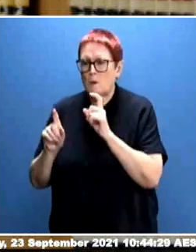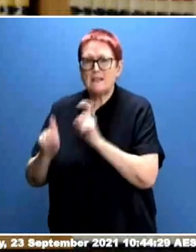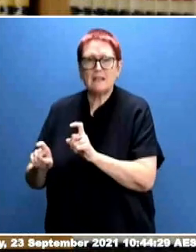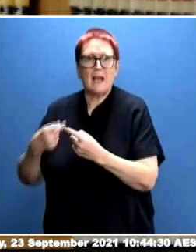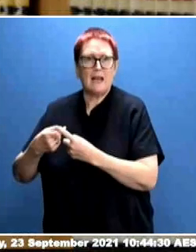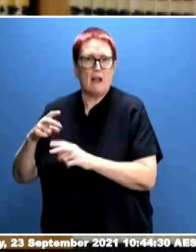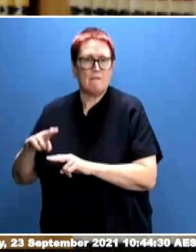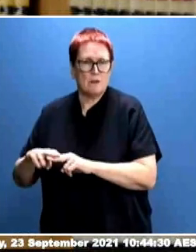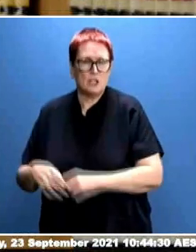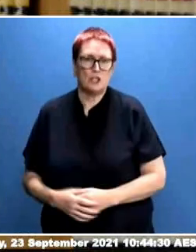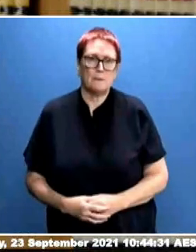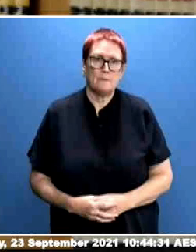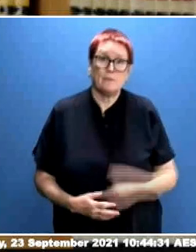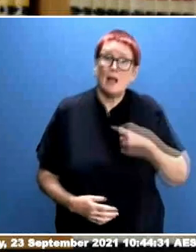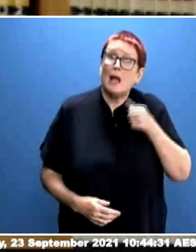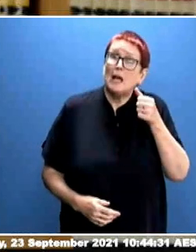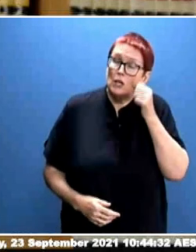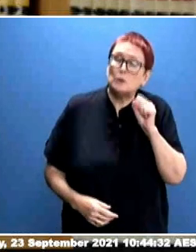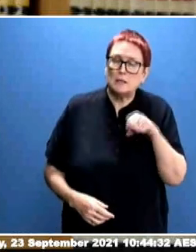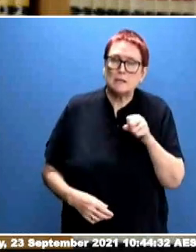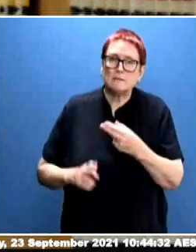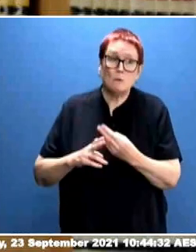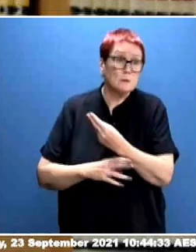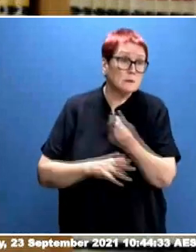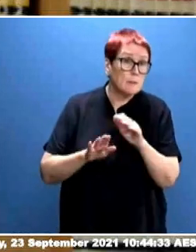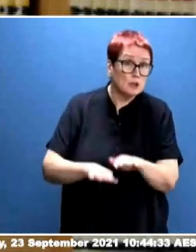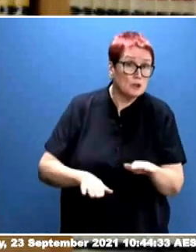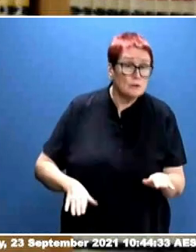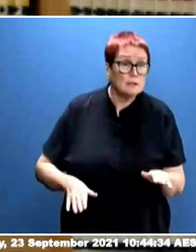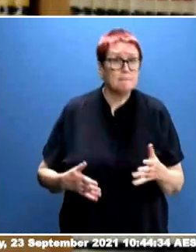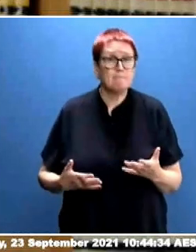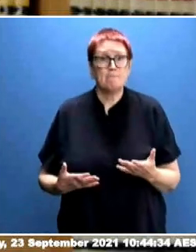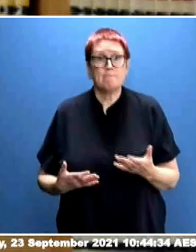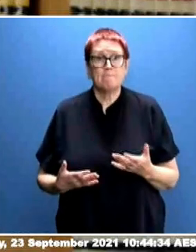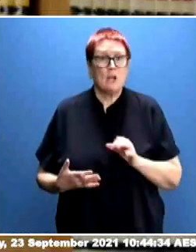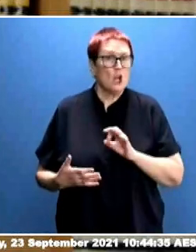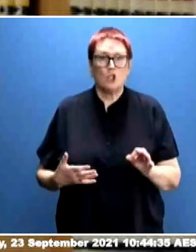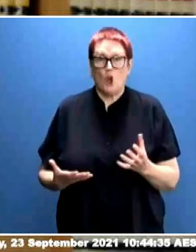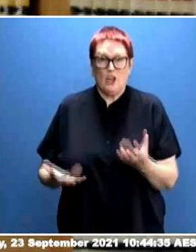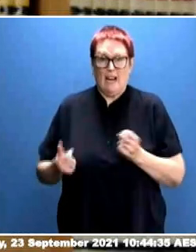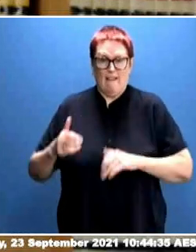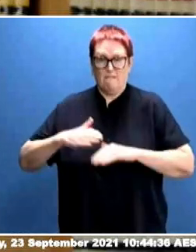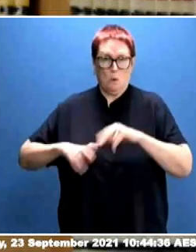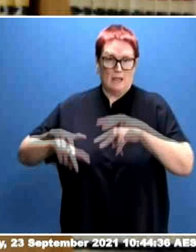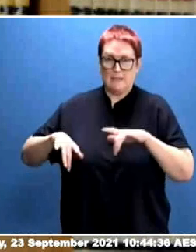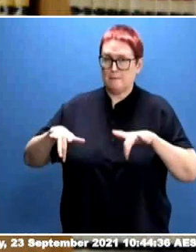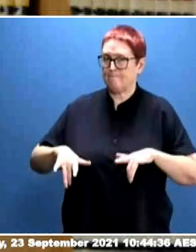So I acknowledge that there are some children who are yet to be fully assessed, and so where possible,